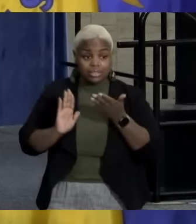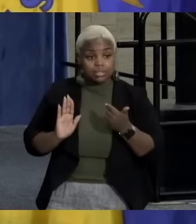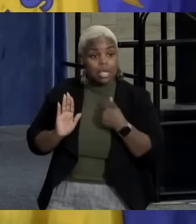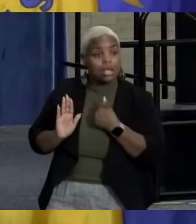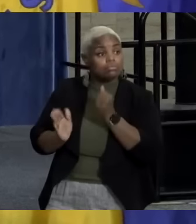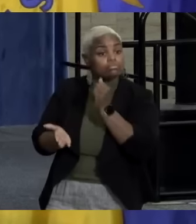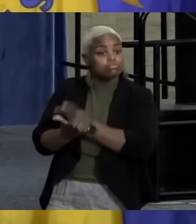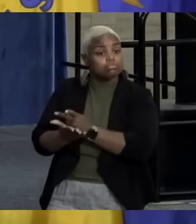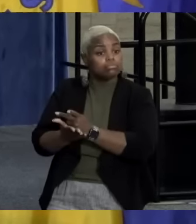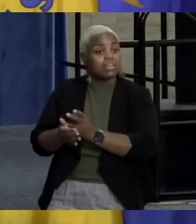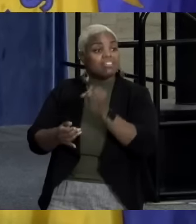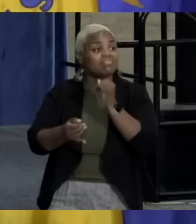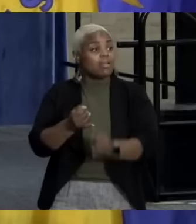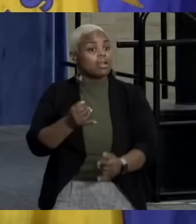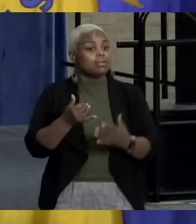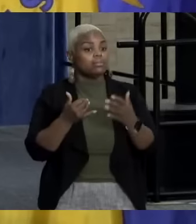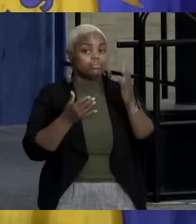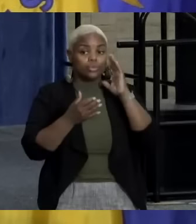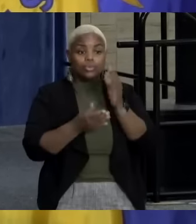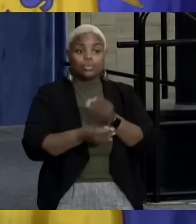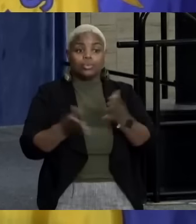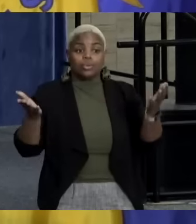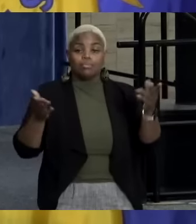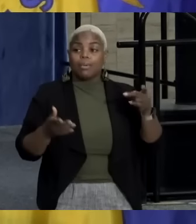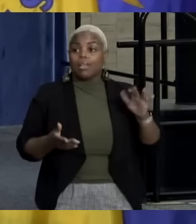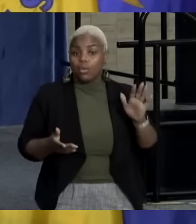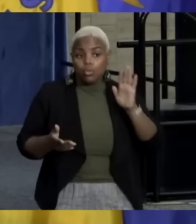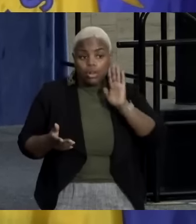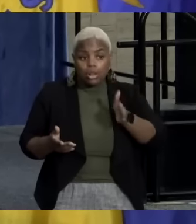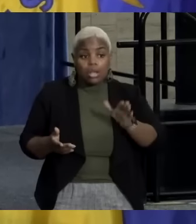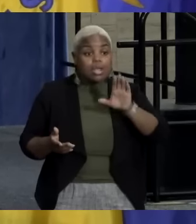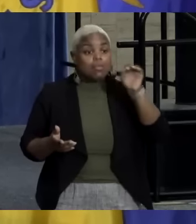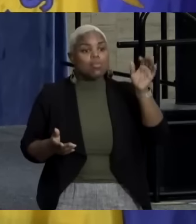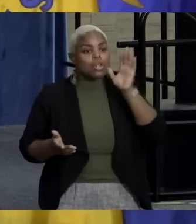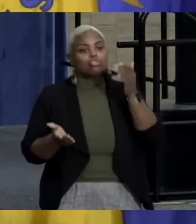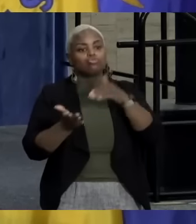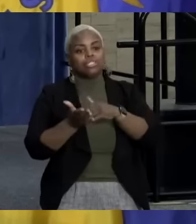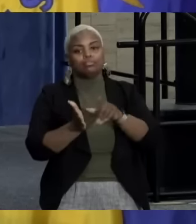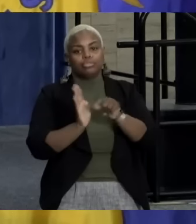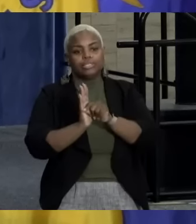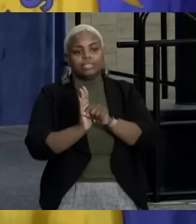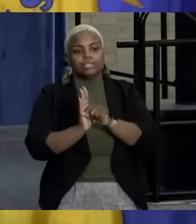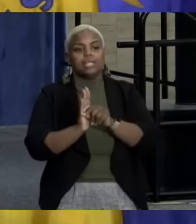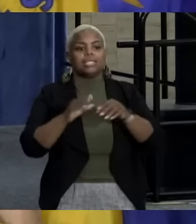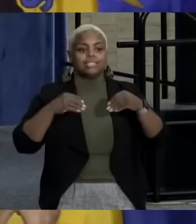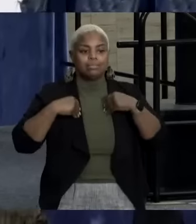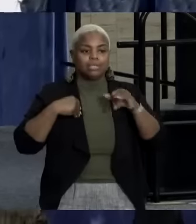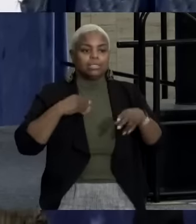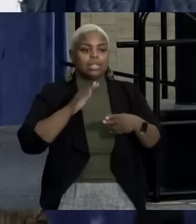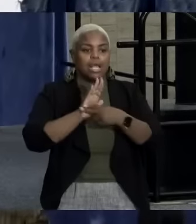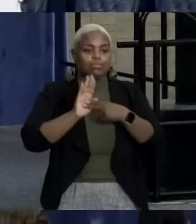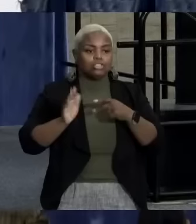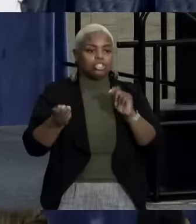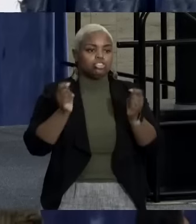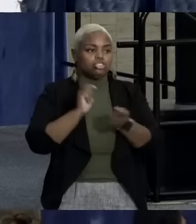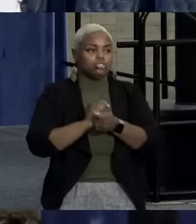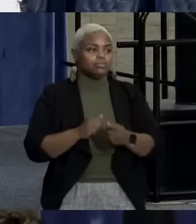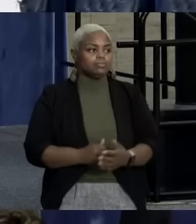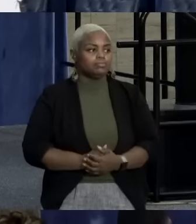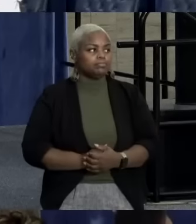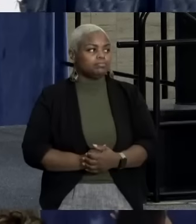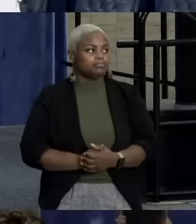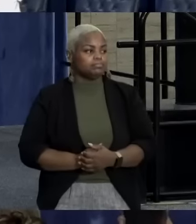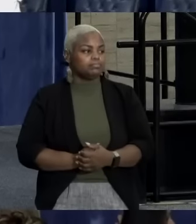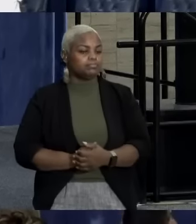we are letting the public know. Now, the companies will reprint and accept those label changes.